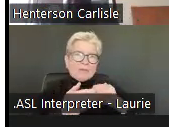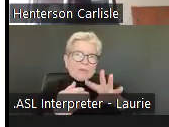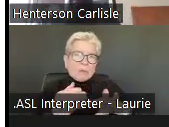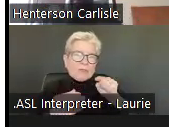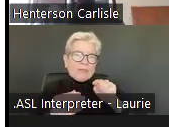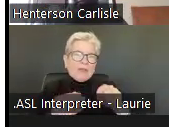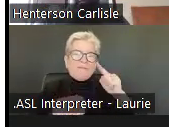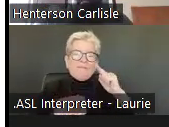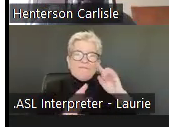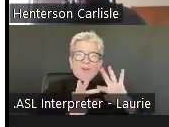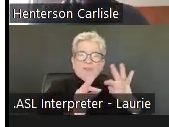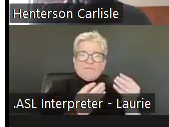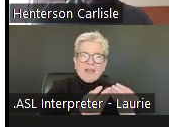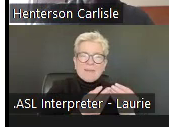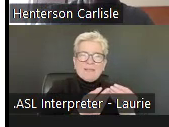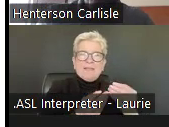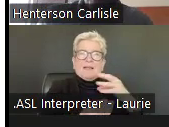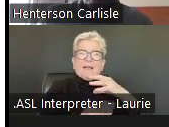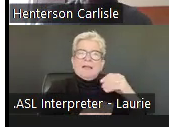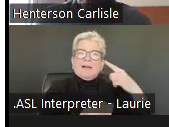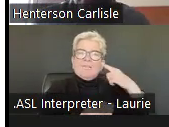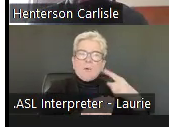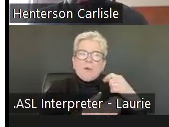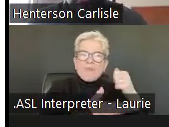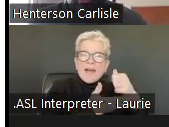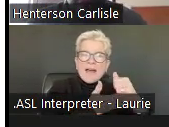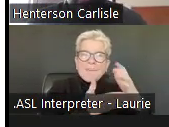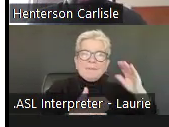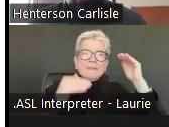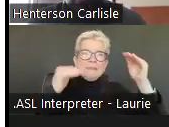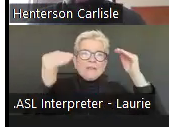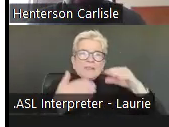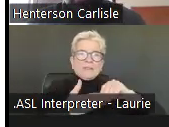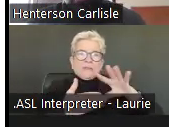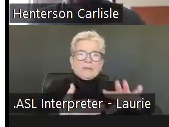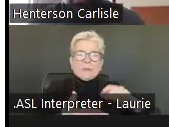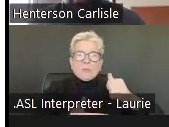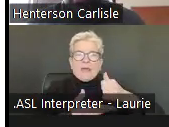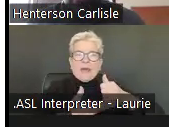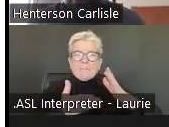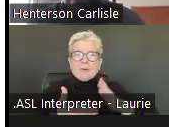in but attendance for your helpers, your adult and student helpers, and who are going to participate;